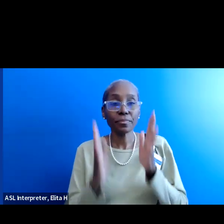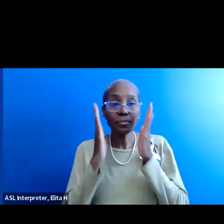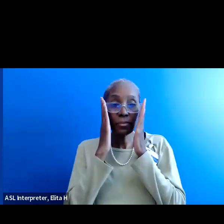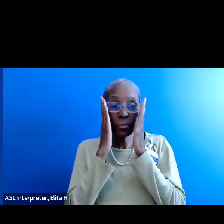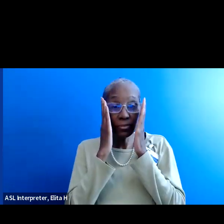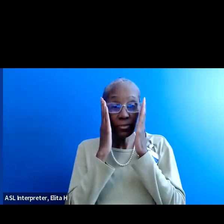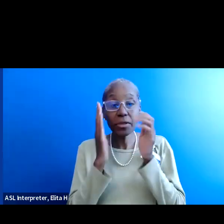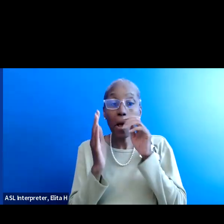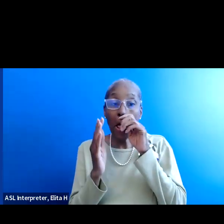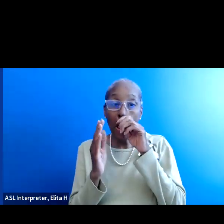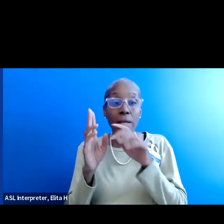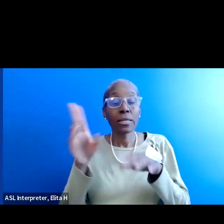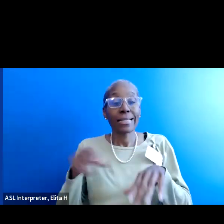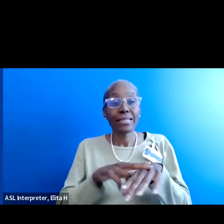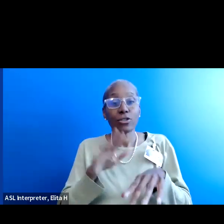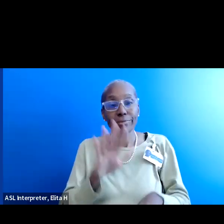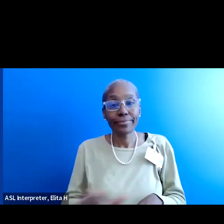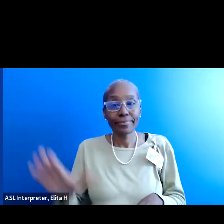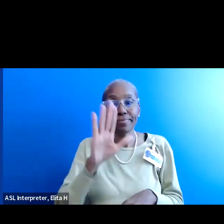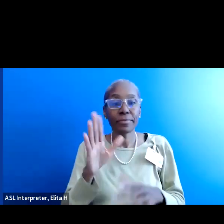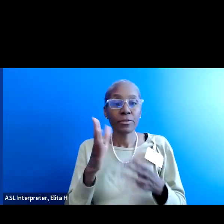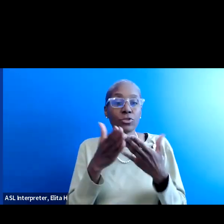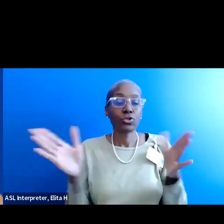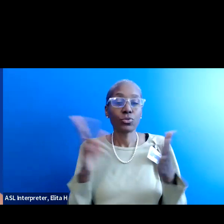Nationwide, just to give you an idea of what the program handles,